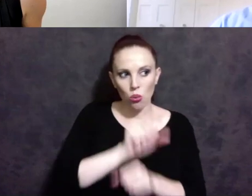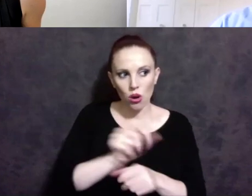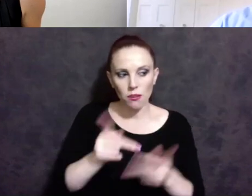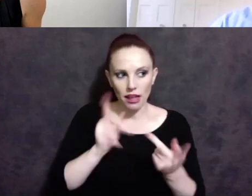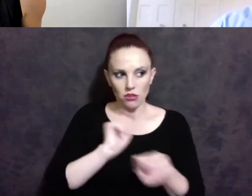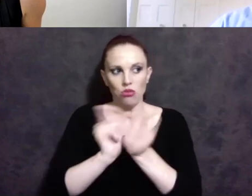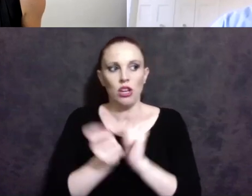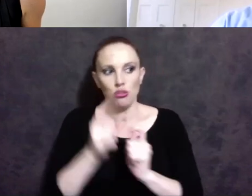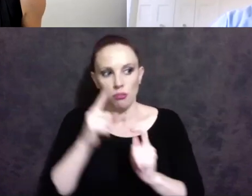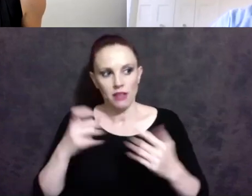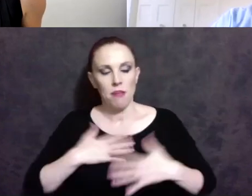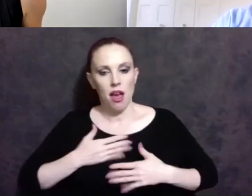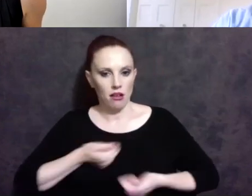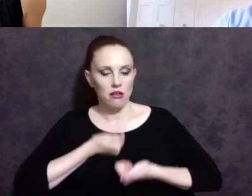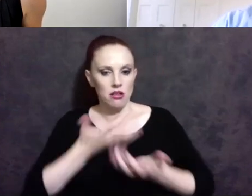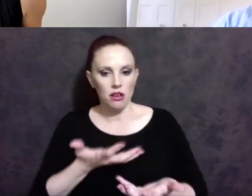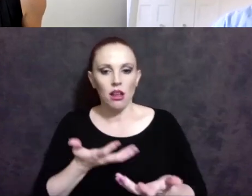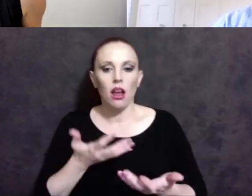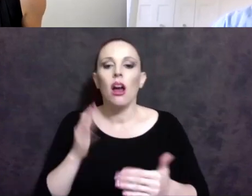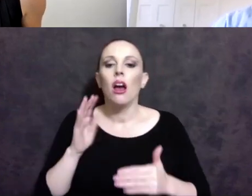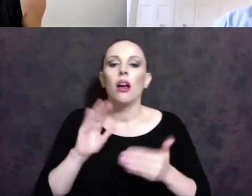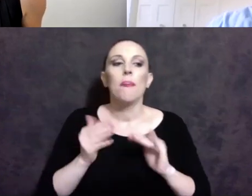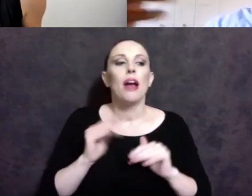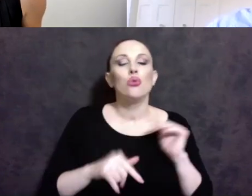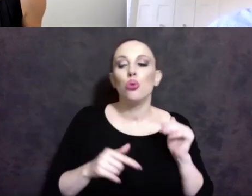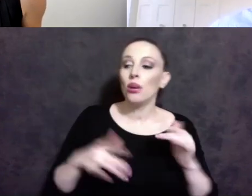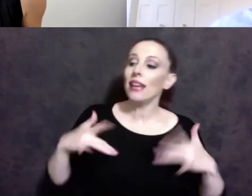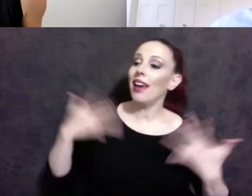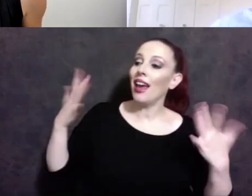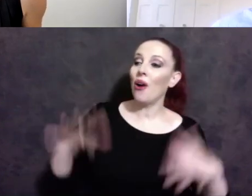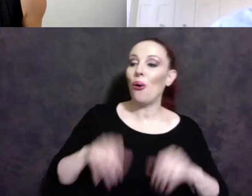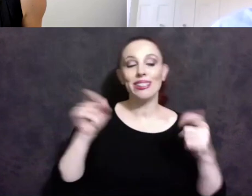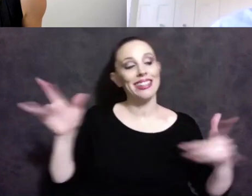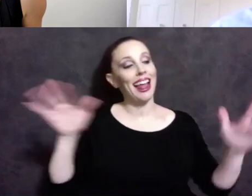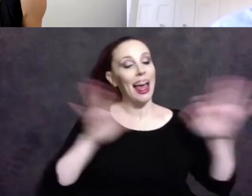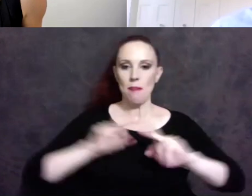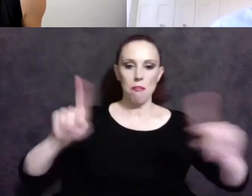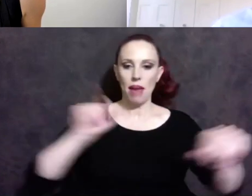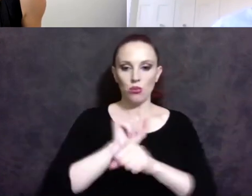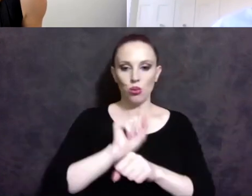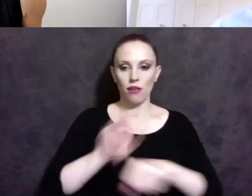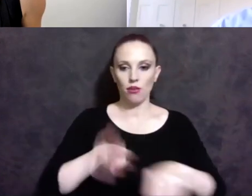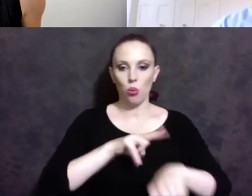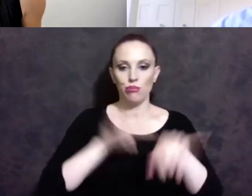you know, you just have your event and you go back to life being as normal. Hopefully,